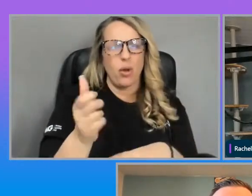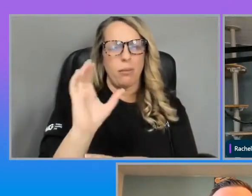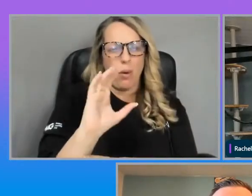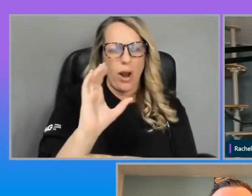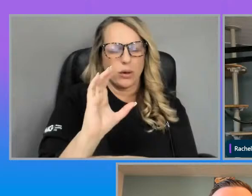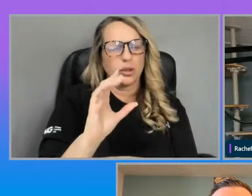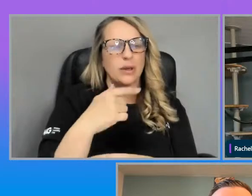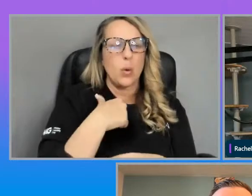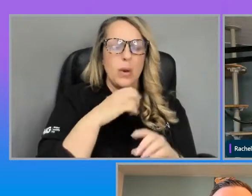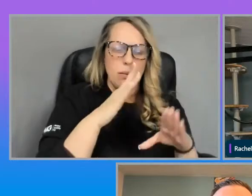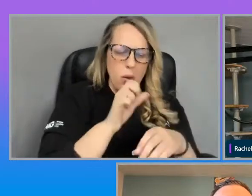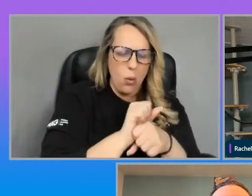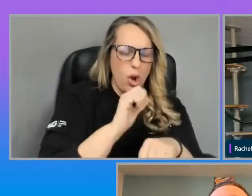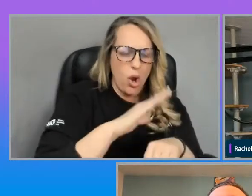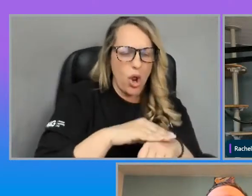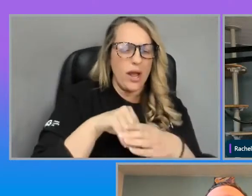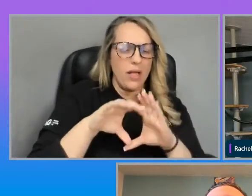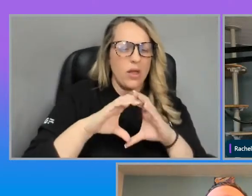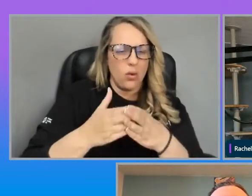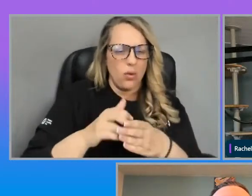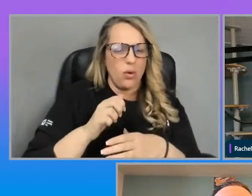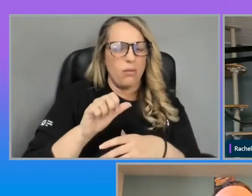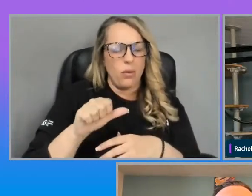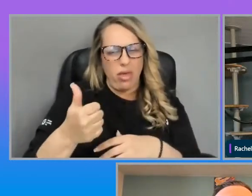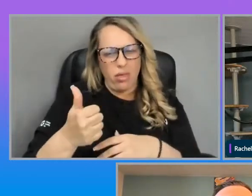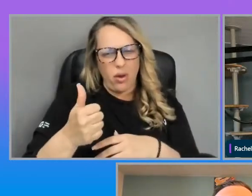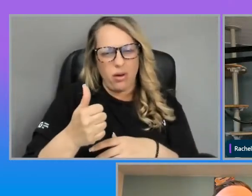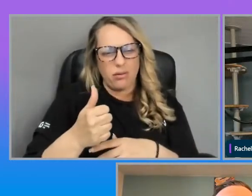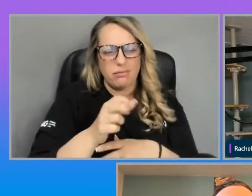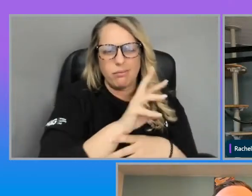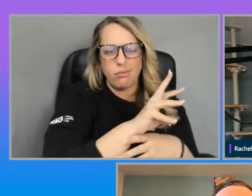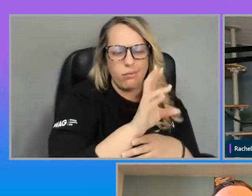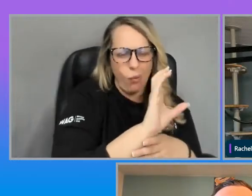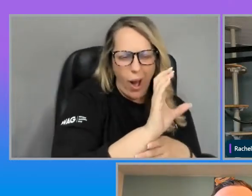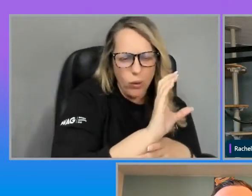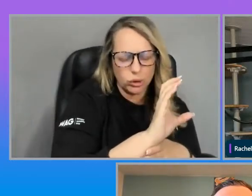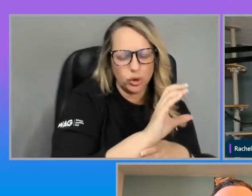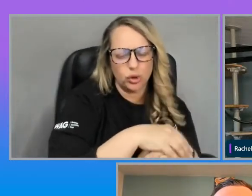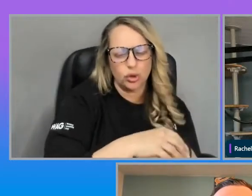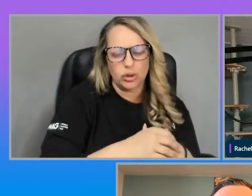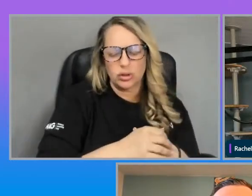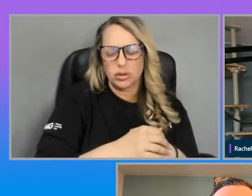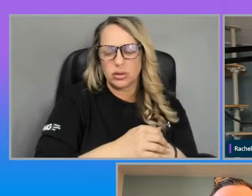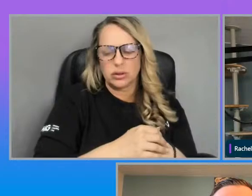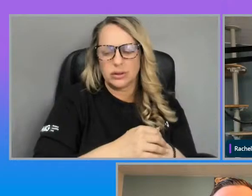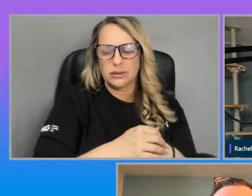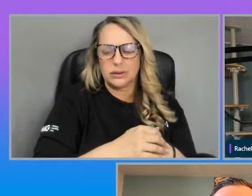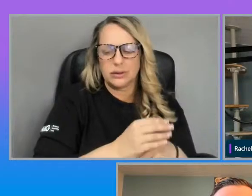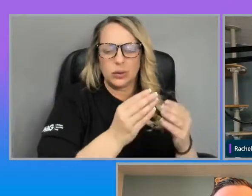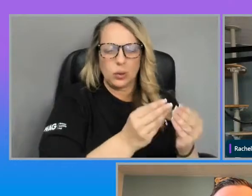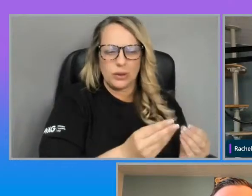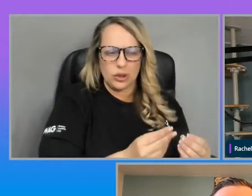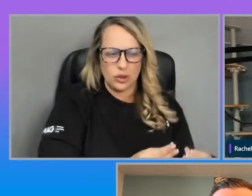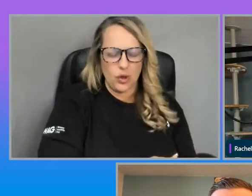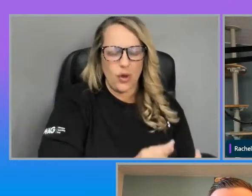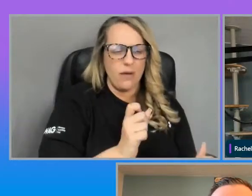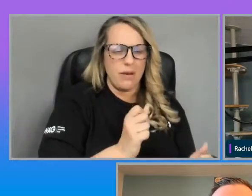has been worked on in the working group with the people from other browsers. It won't be resolved. Things that need